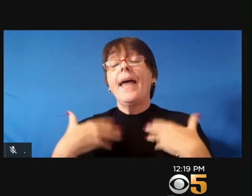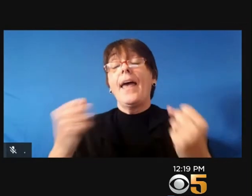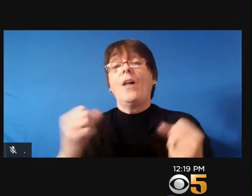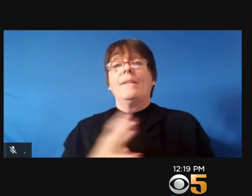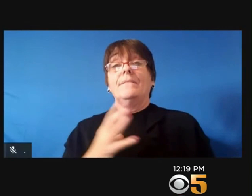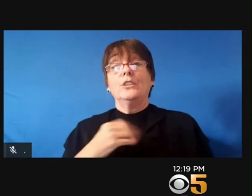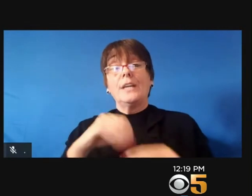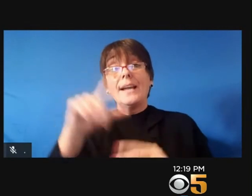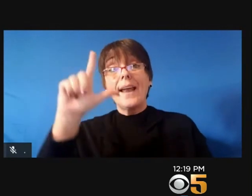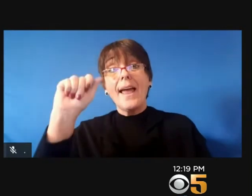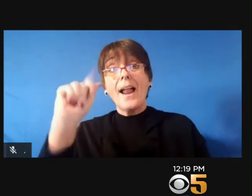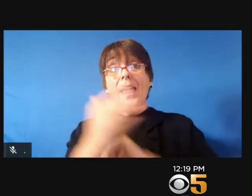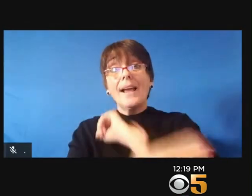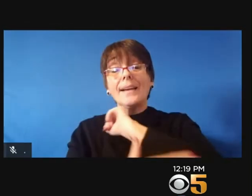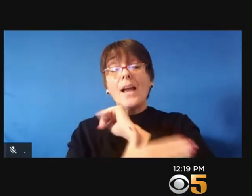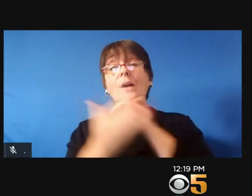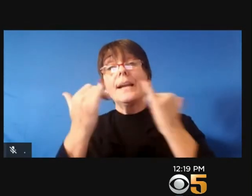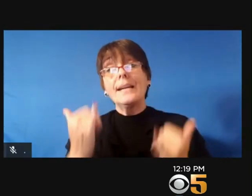COMMUNICATE WHAT IS GOING ON.